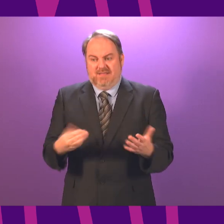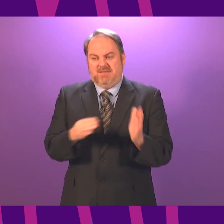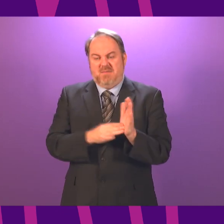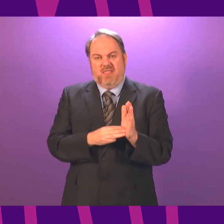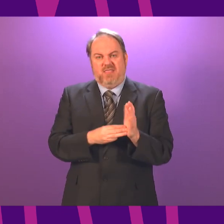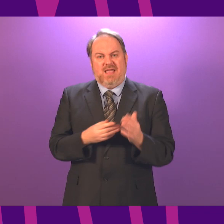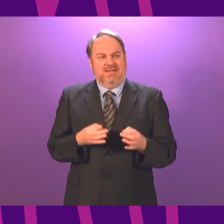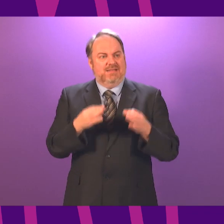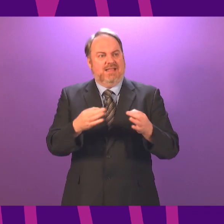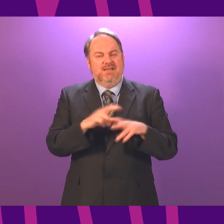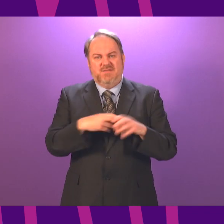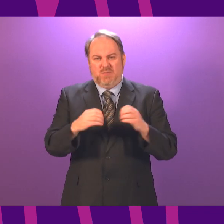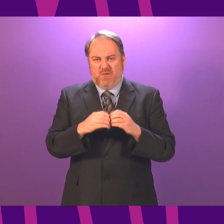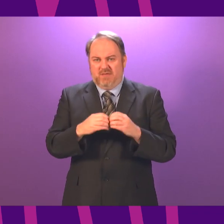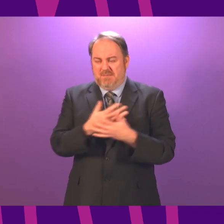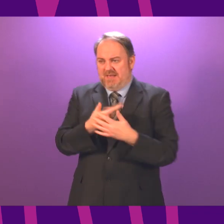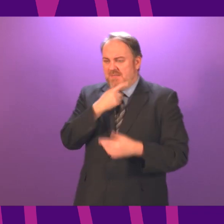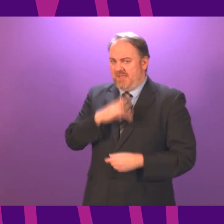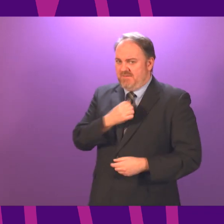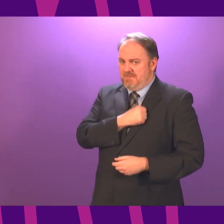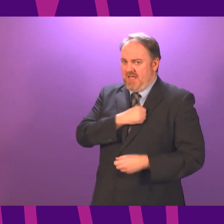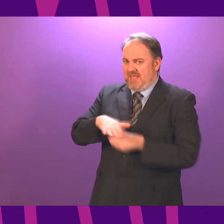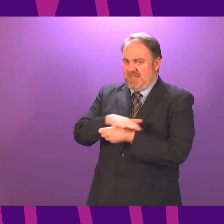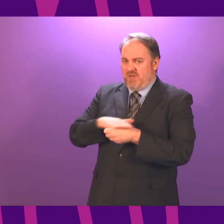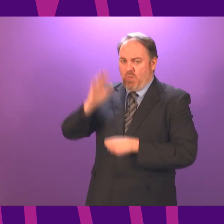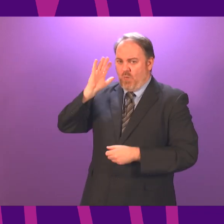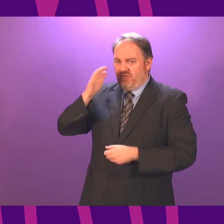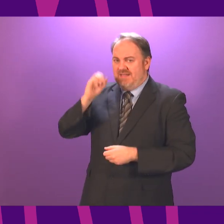contacted me to express concern that that may affect their getting a second dose within the